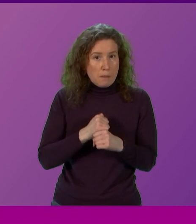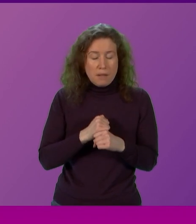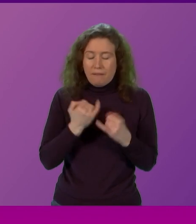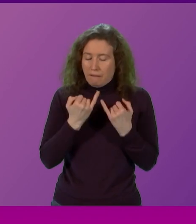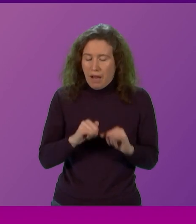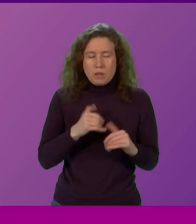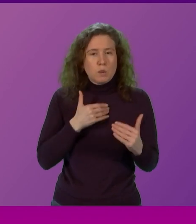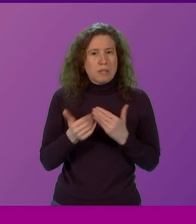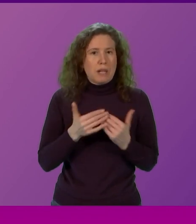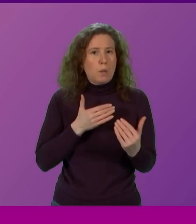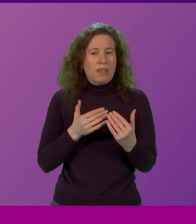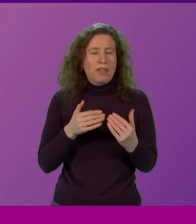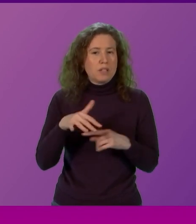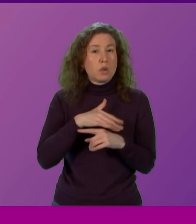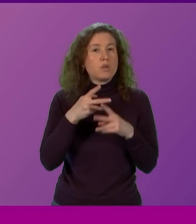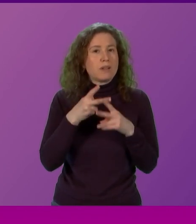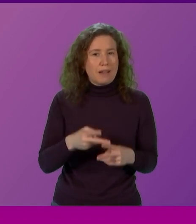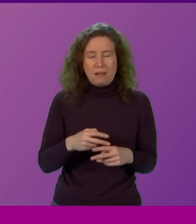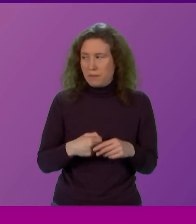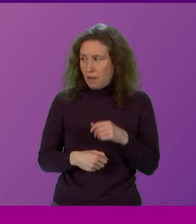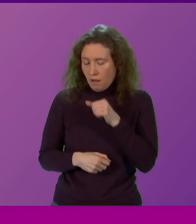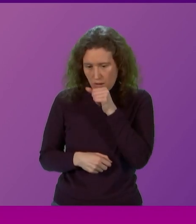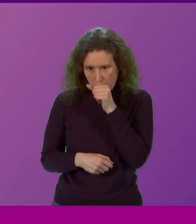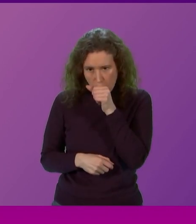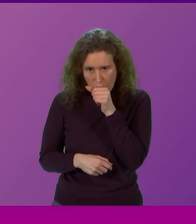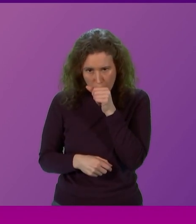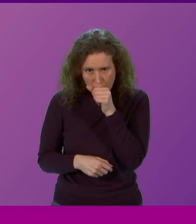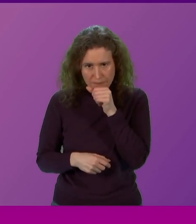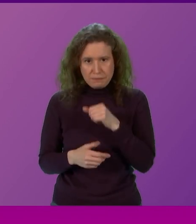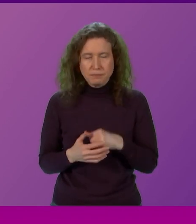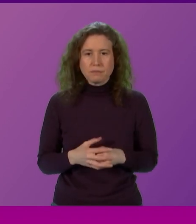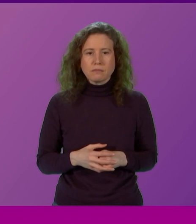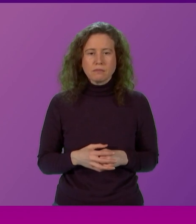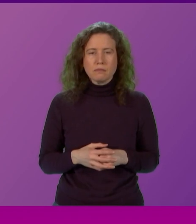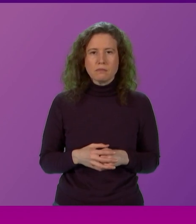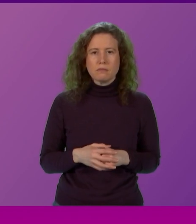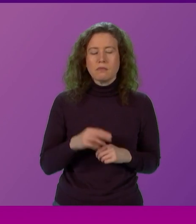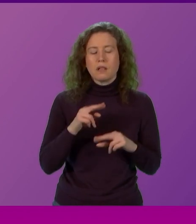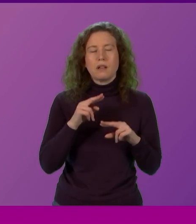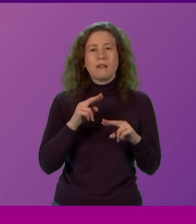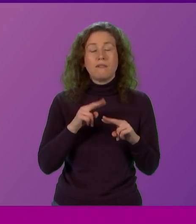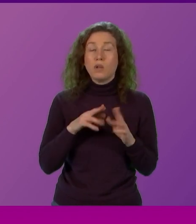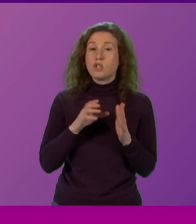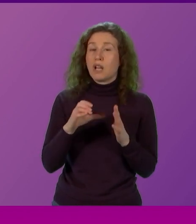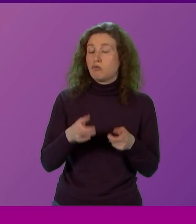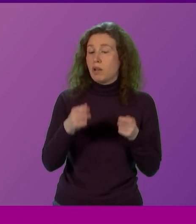deal with social care? Foysol Choudhury raises an important issue.